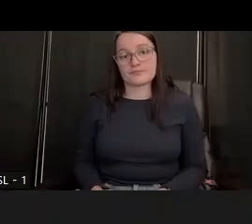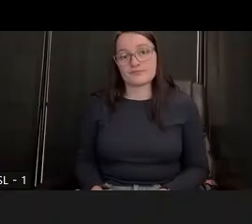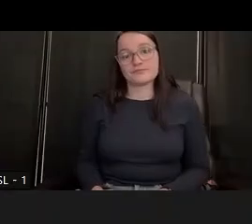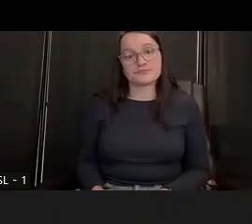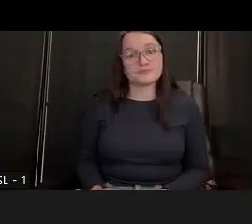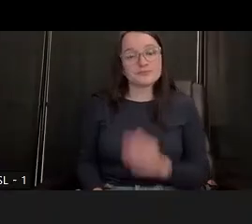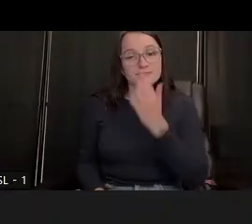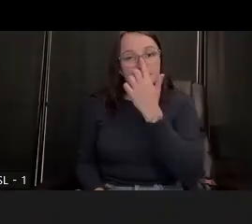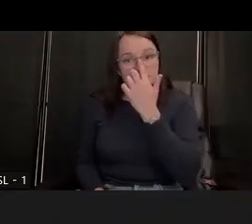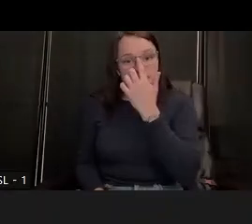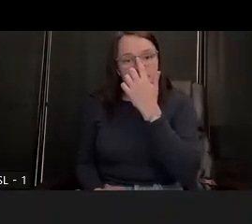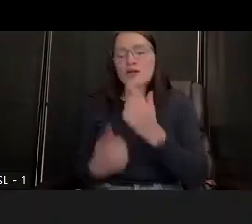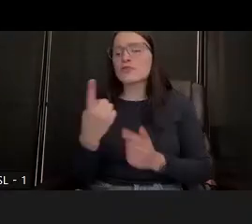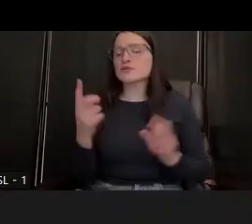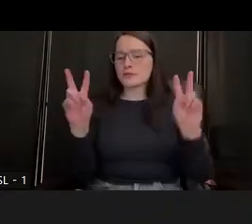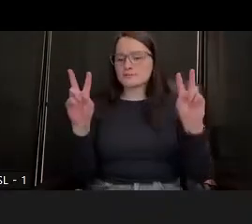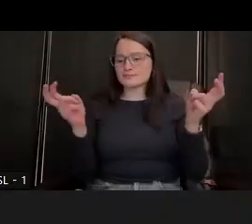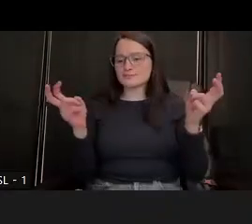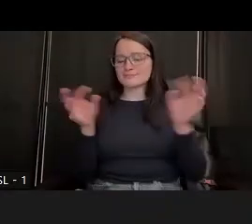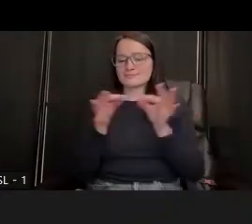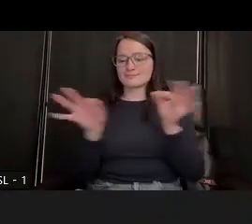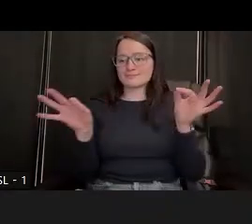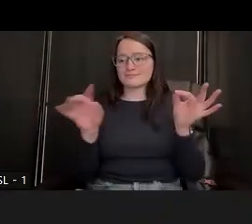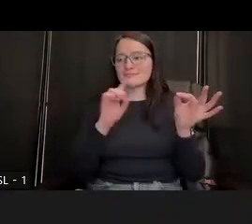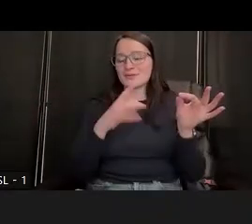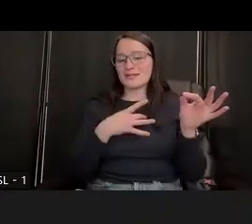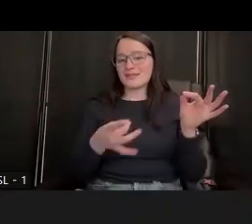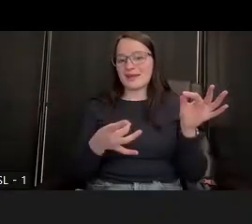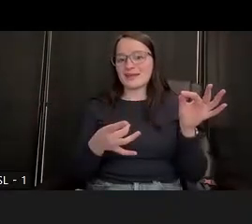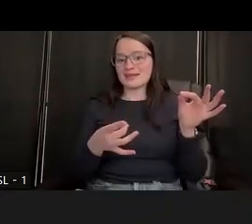there's one saying I really like to say. It's it's really is it's it's it's progress, you It's it's